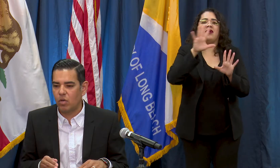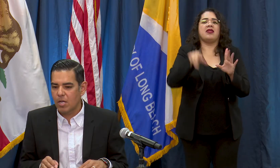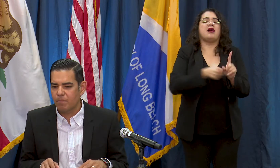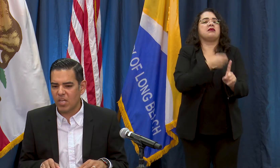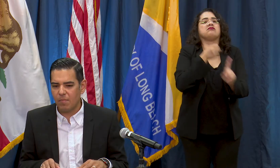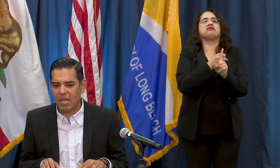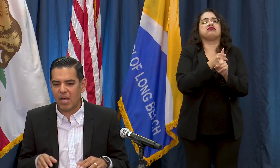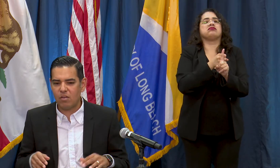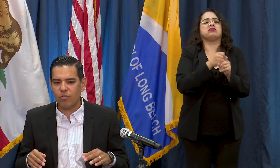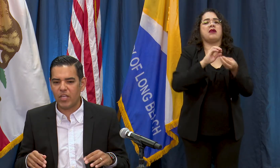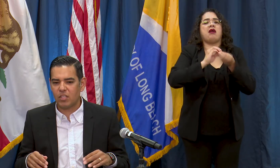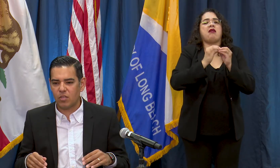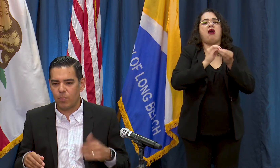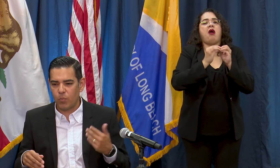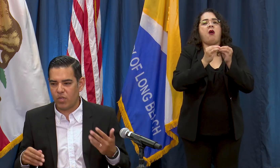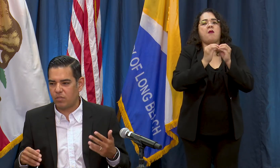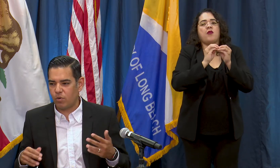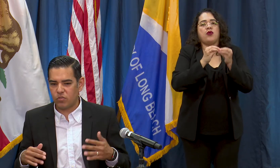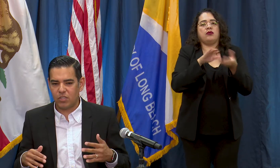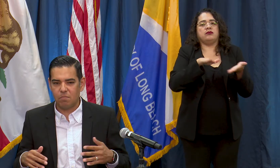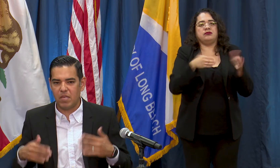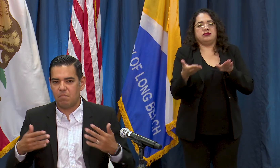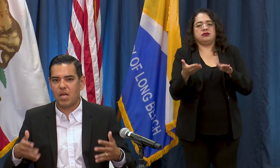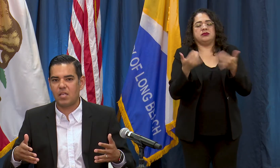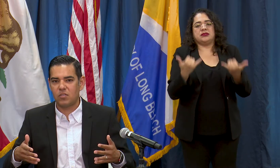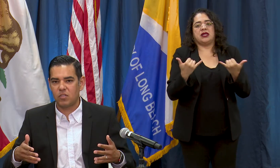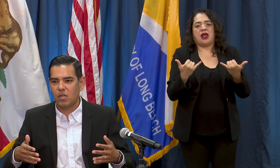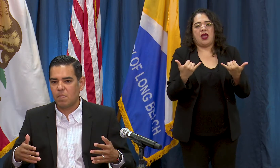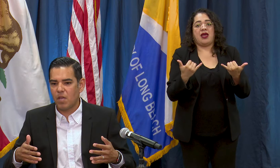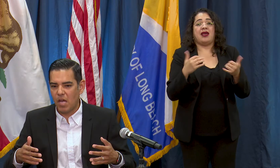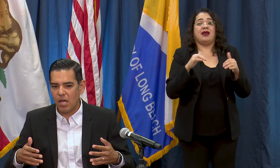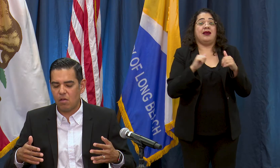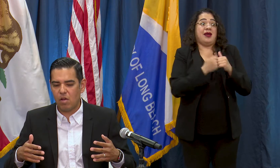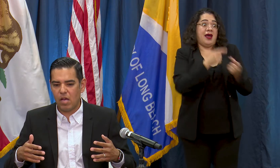I don't think it's appropriate personally to minimize